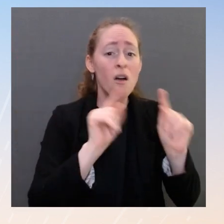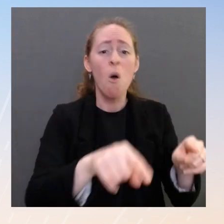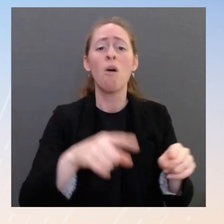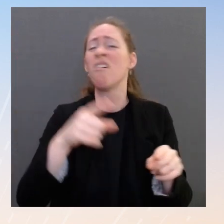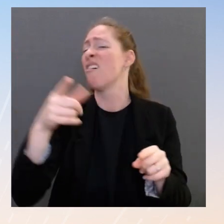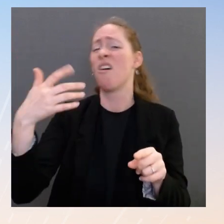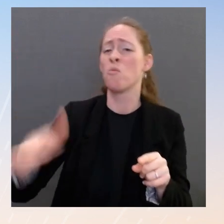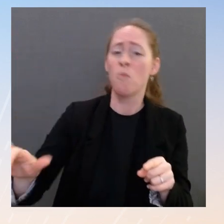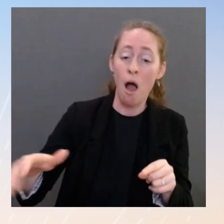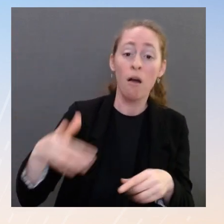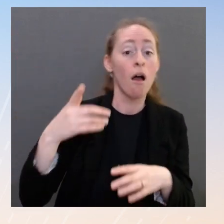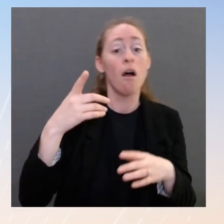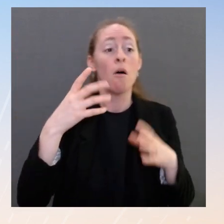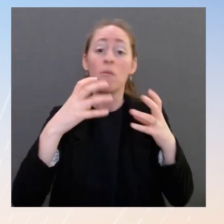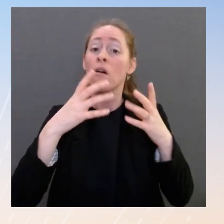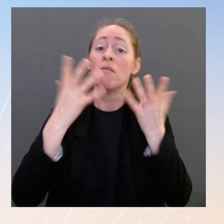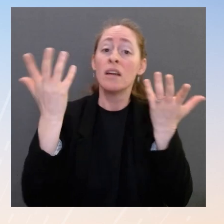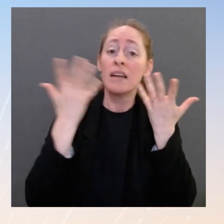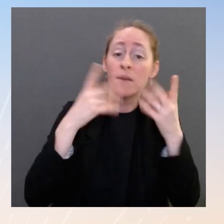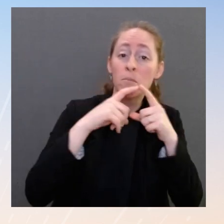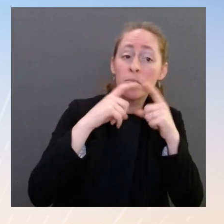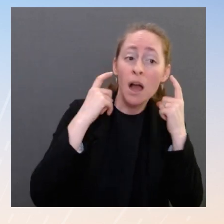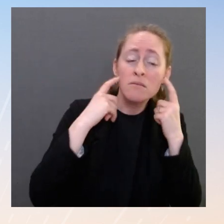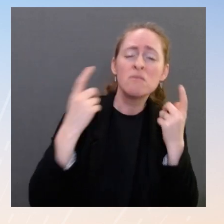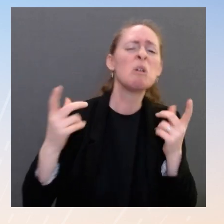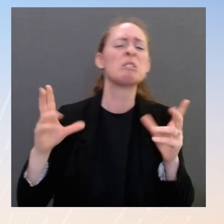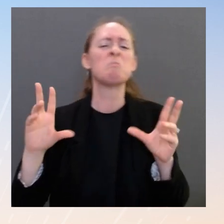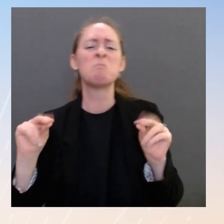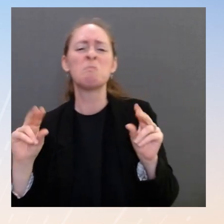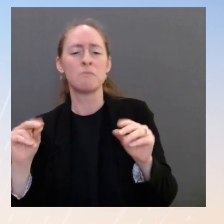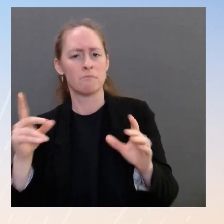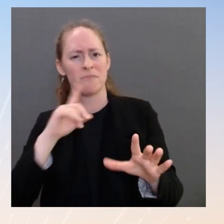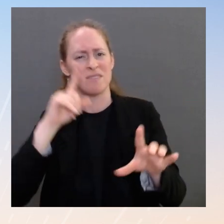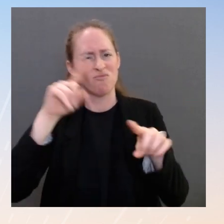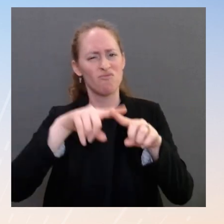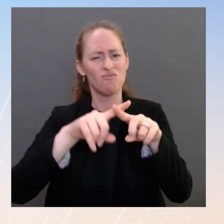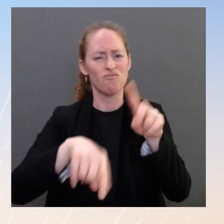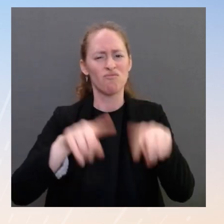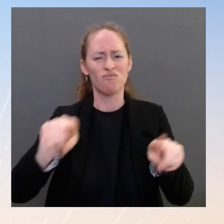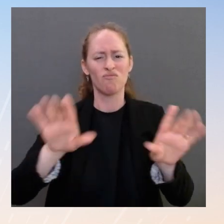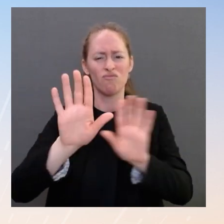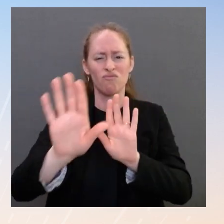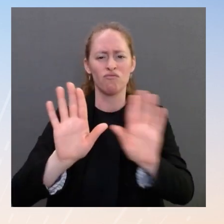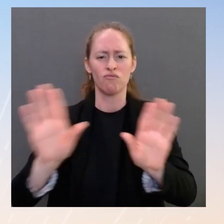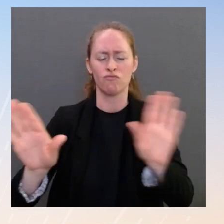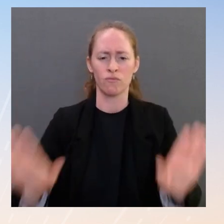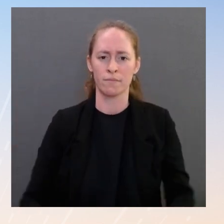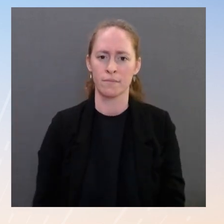Obviously, the White House Correspondents' Association is requiring same-day testing. That's a -- that's a decision they have made.